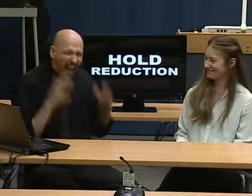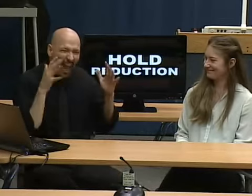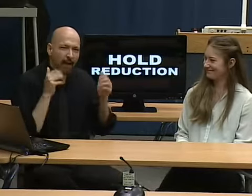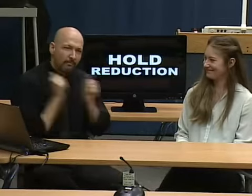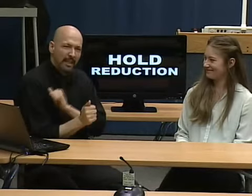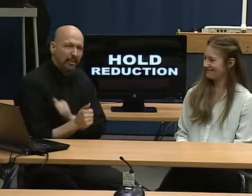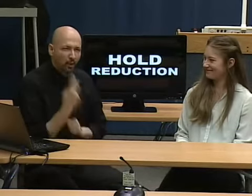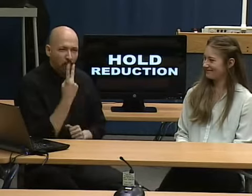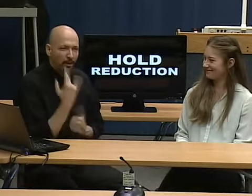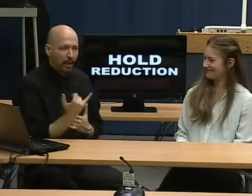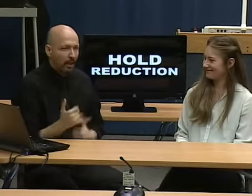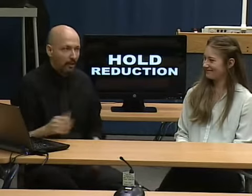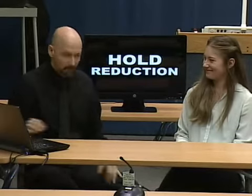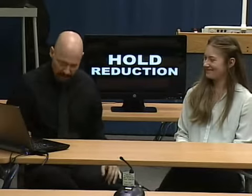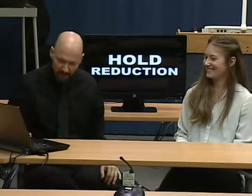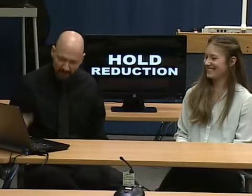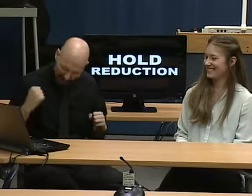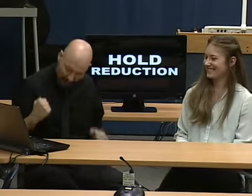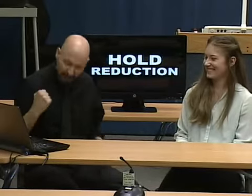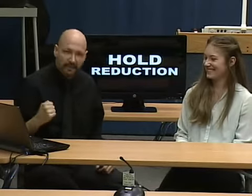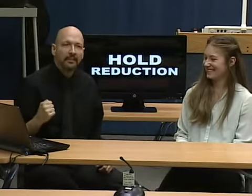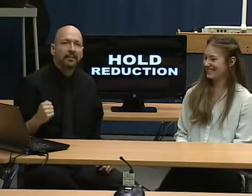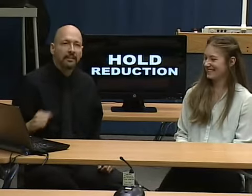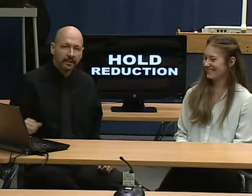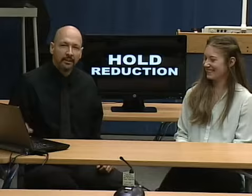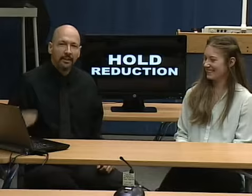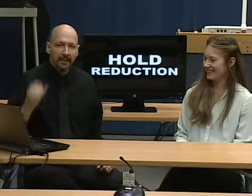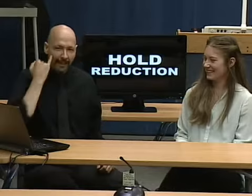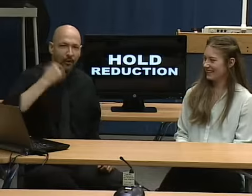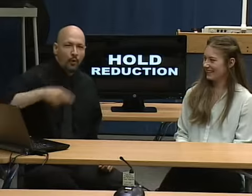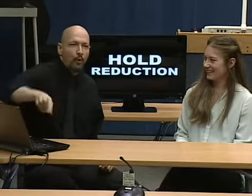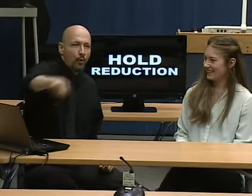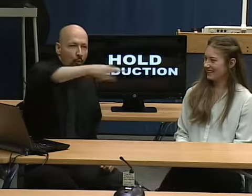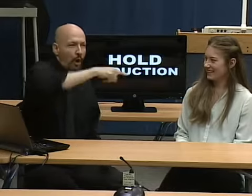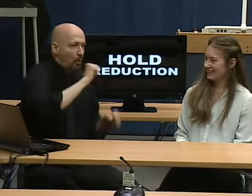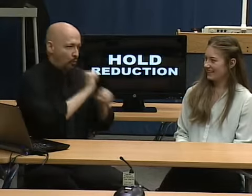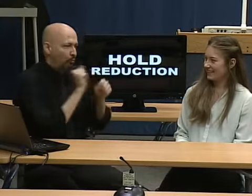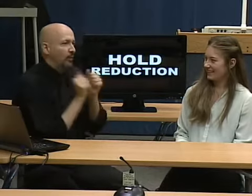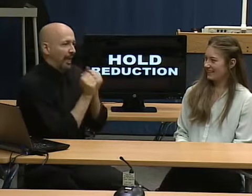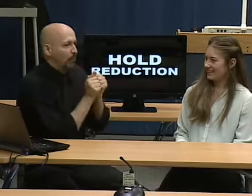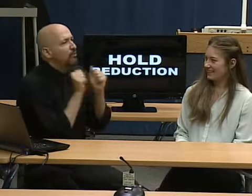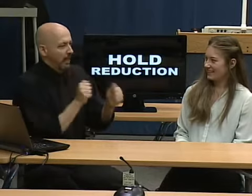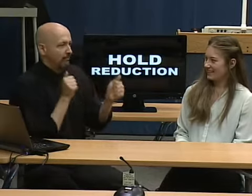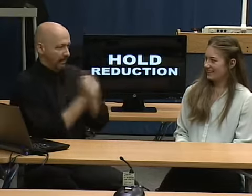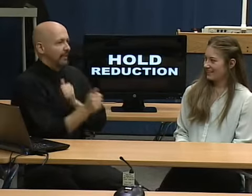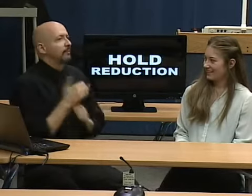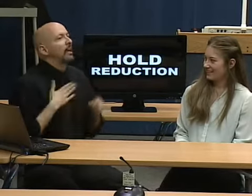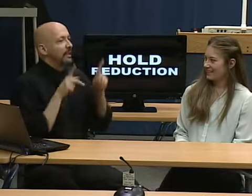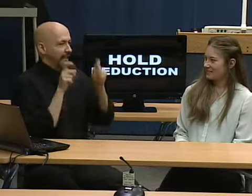Yay! You've passed two now. If you all work together, you can pass my test.